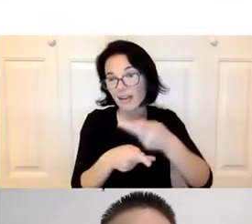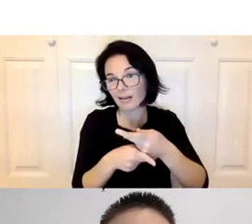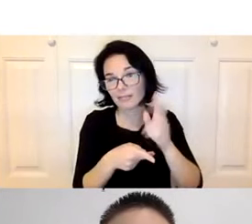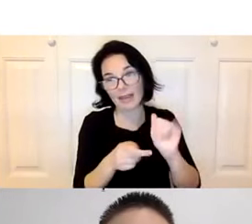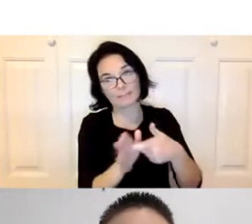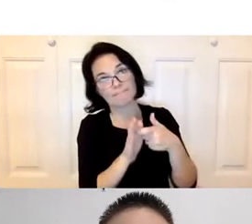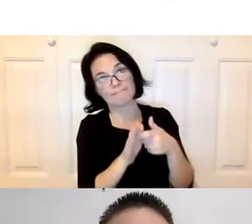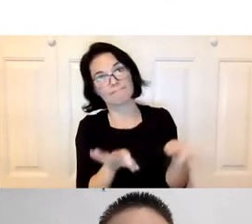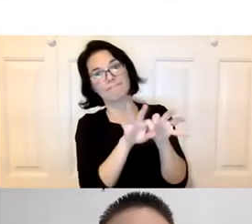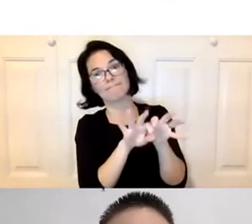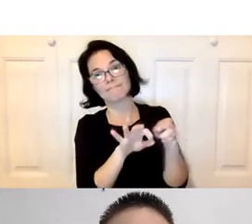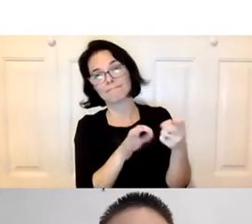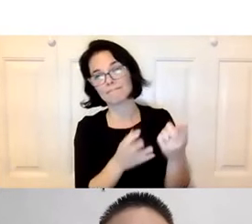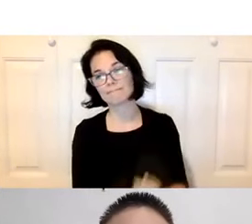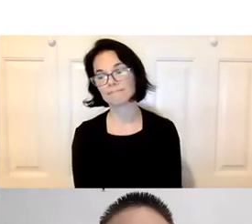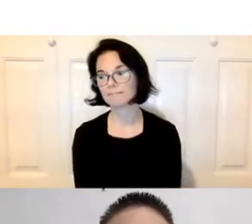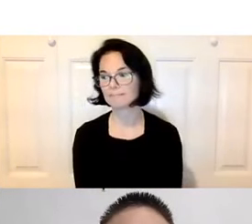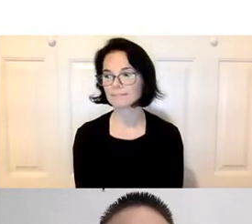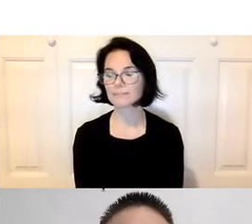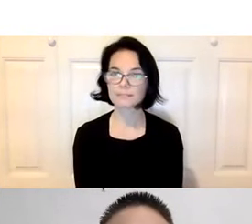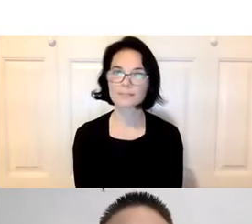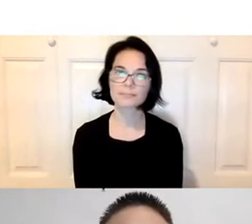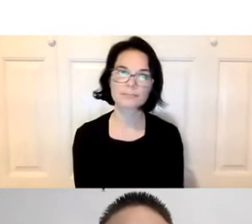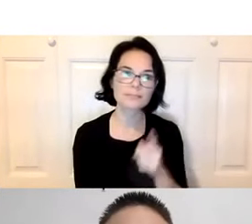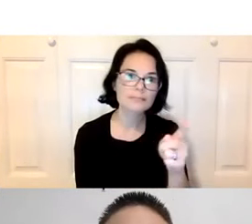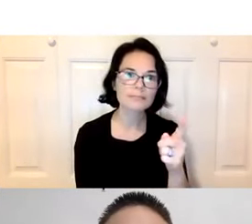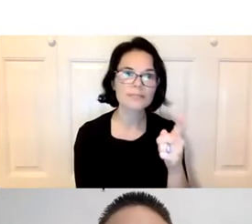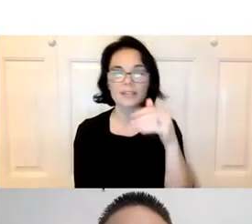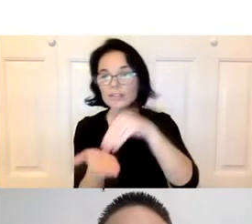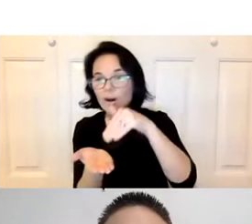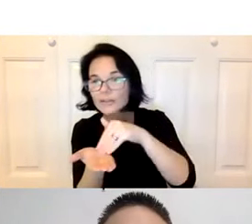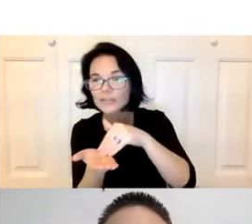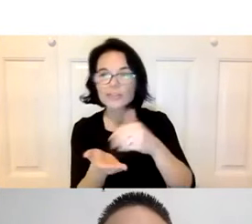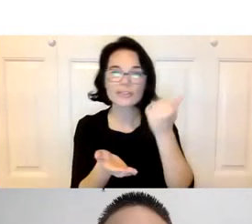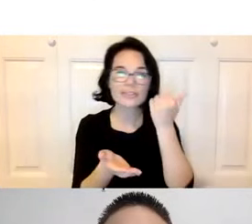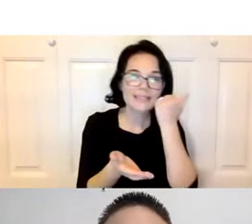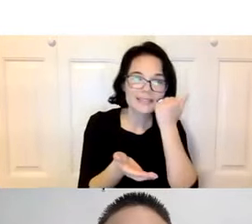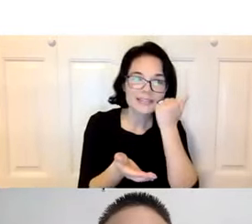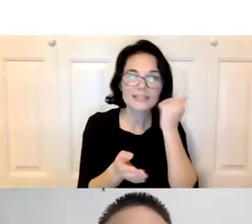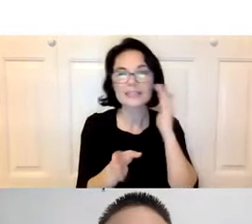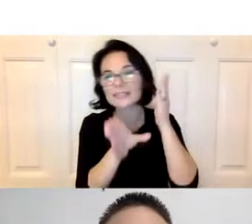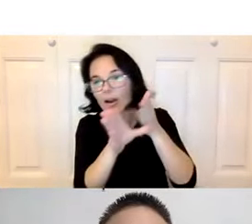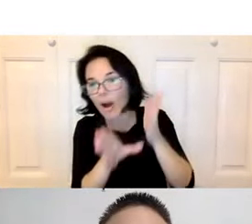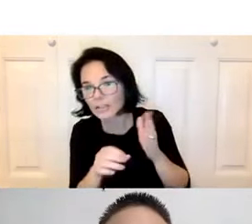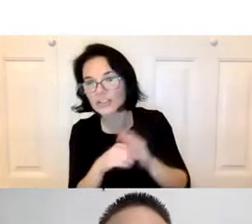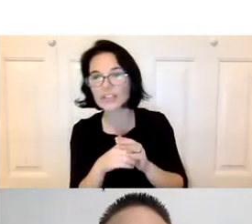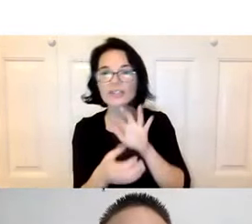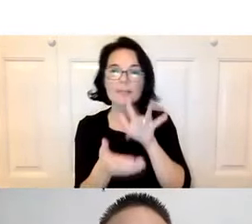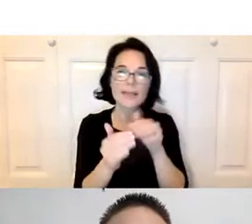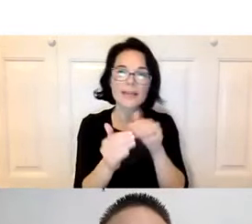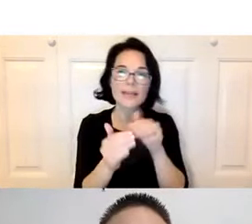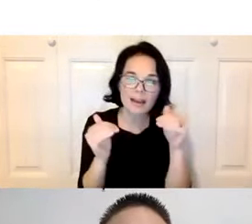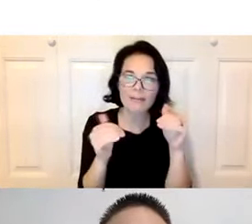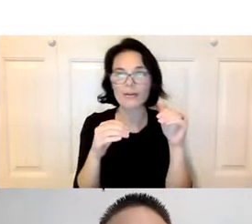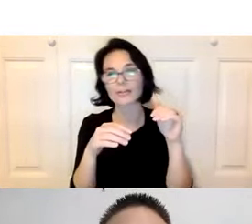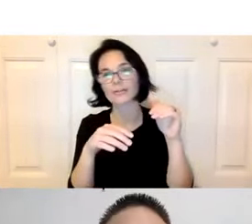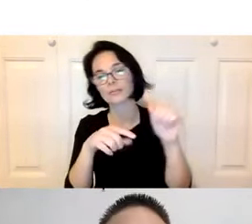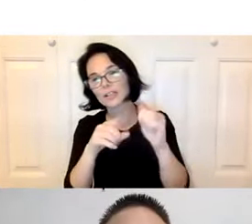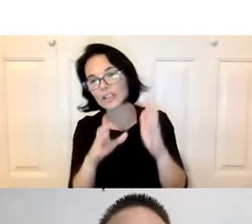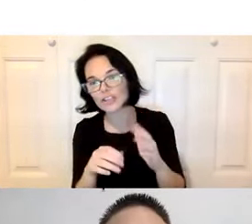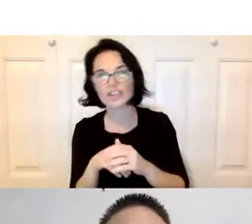It says physicians, dentists, psychologists, mid-level practitioners, nurse assistants, aides.